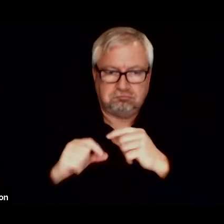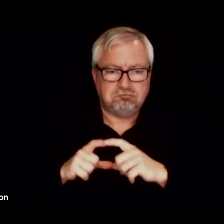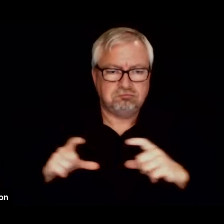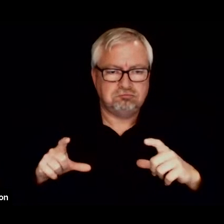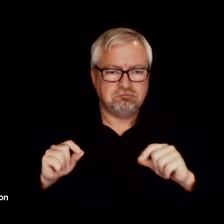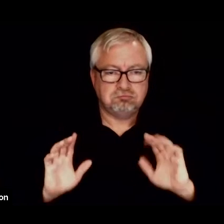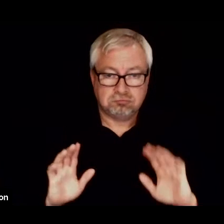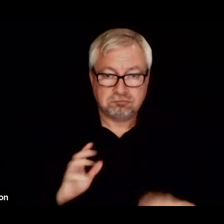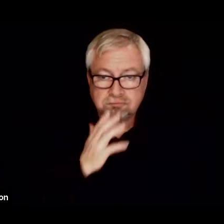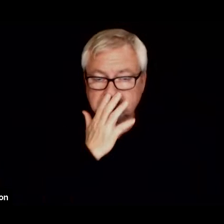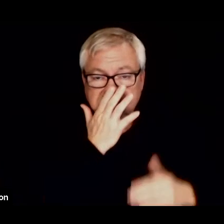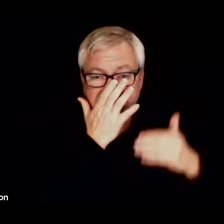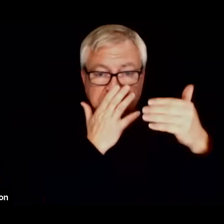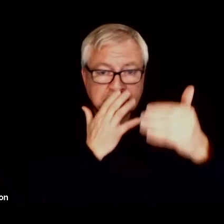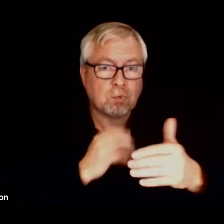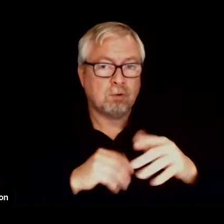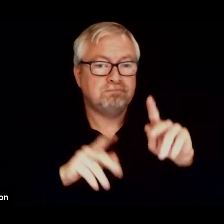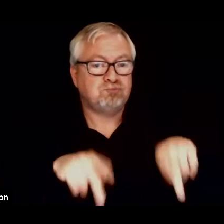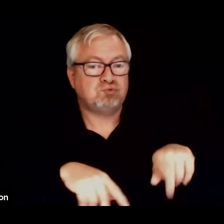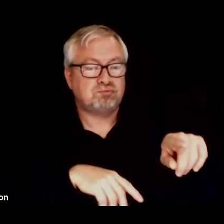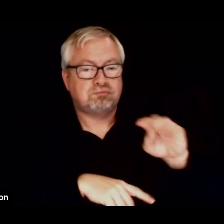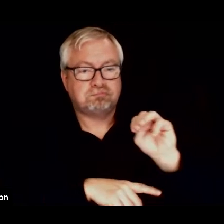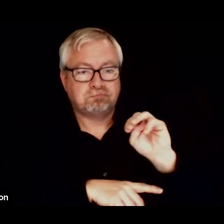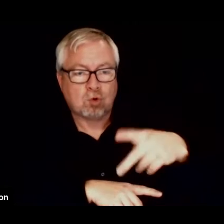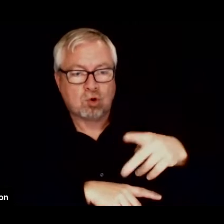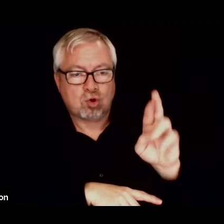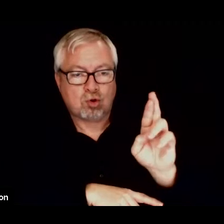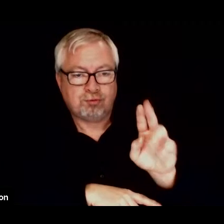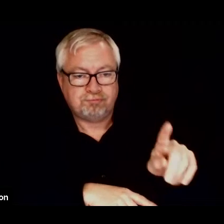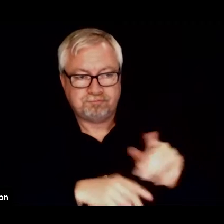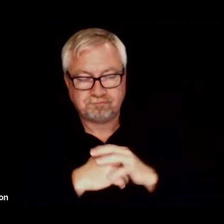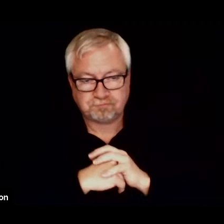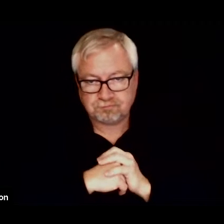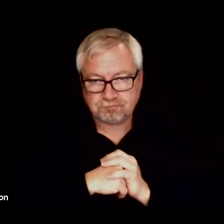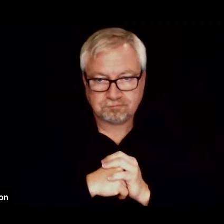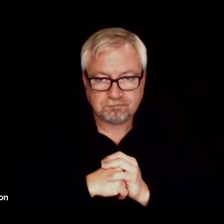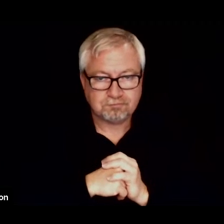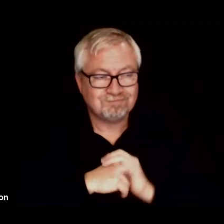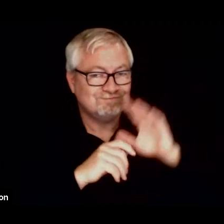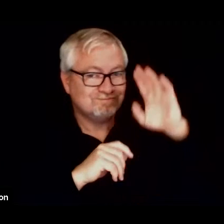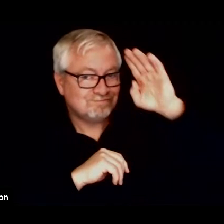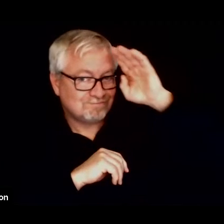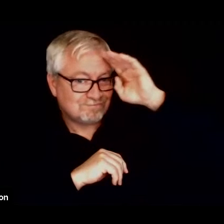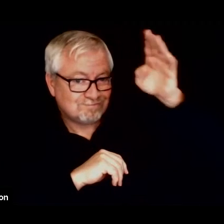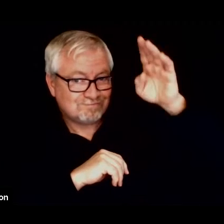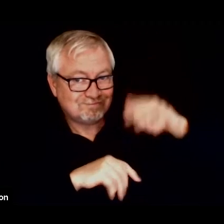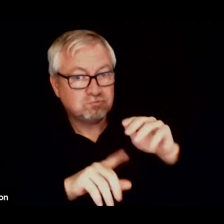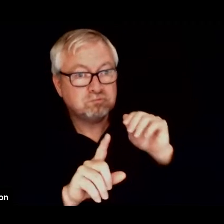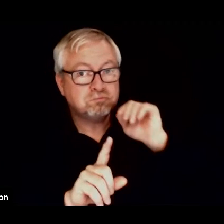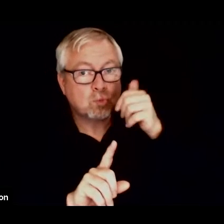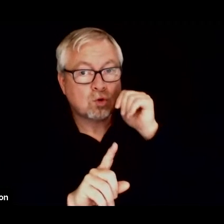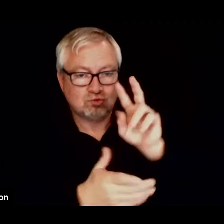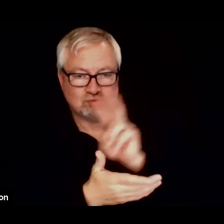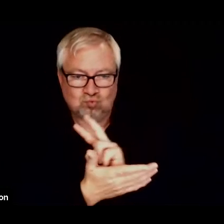is open hi there uh tomorrow will be two weeks since thanksgiving when will you know if the